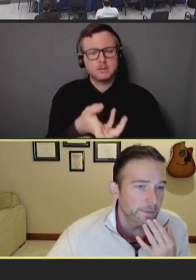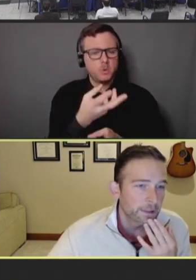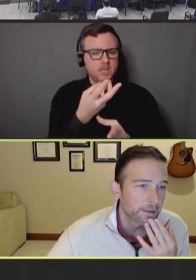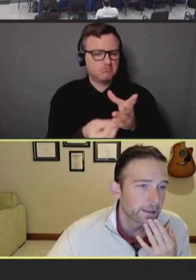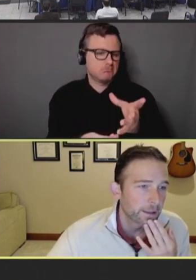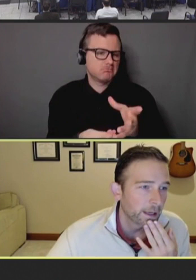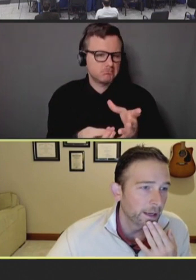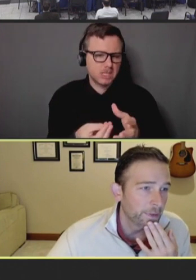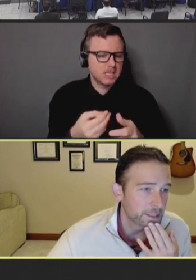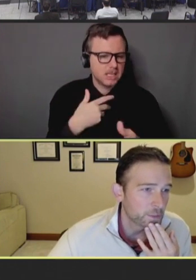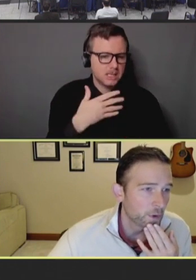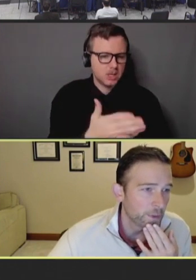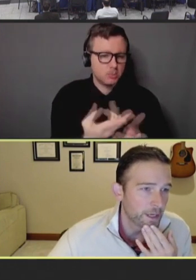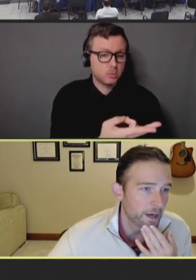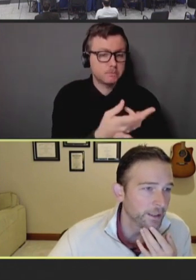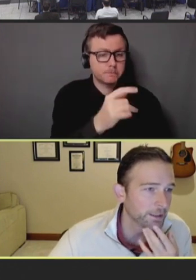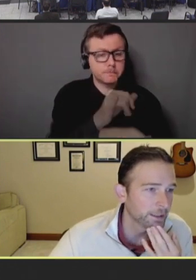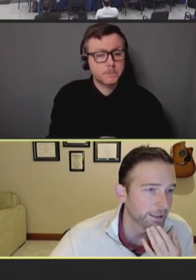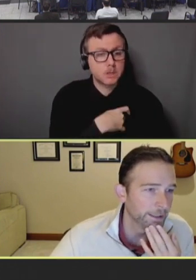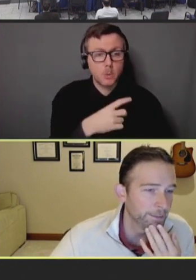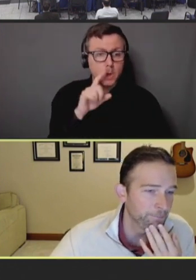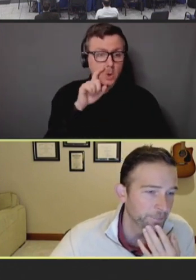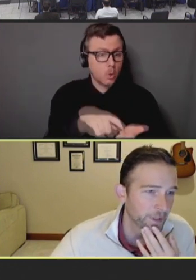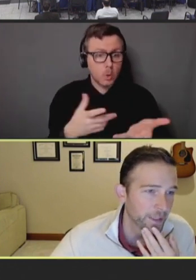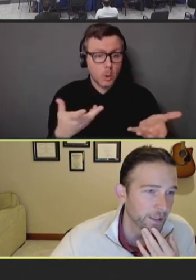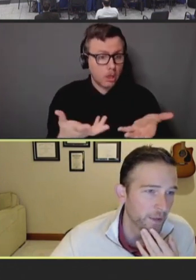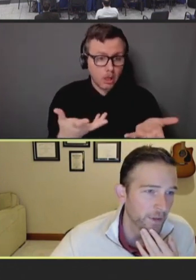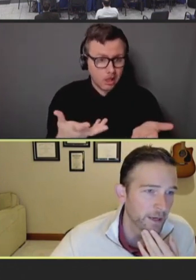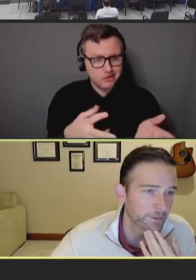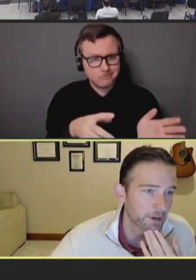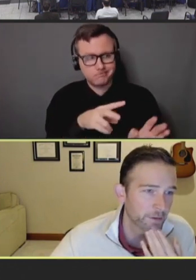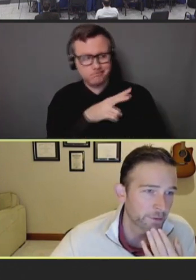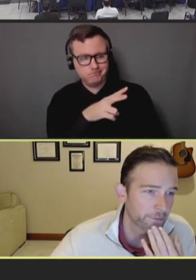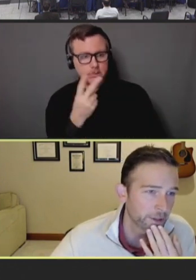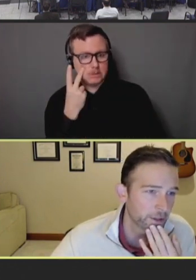And this is what we saw on the left of the figure.